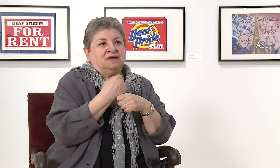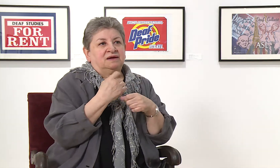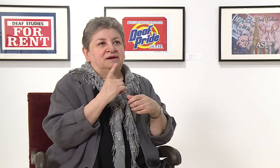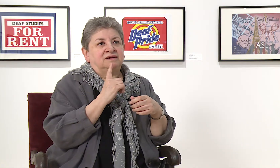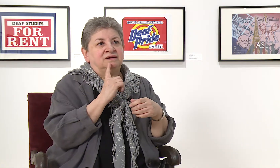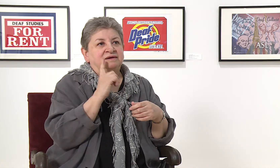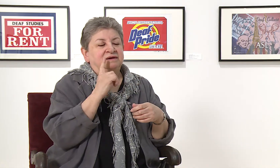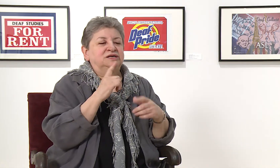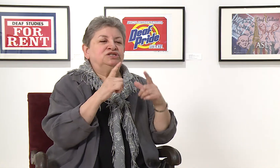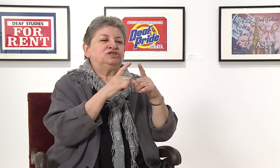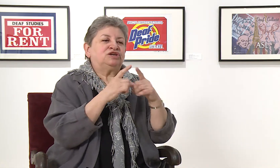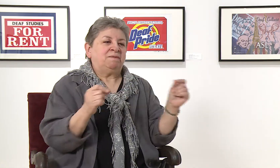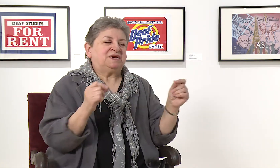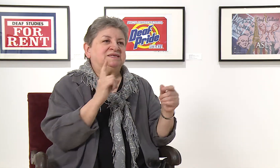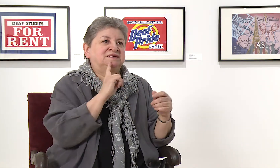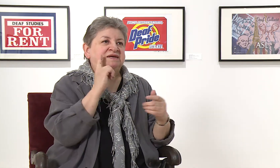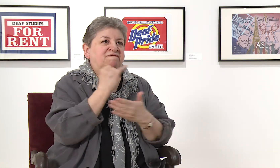of sign language design.